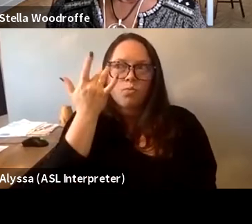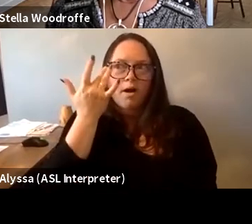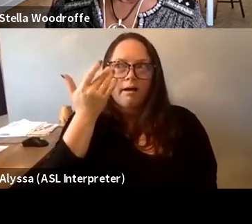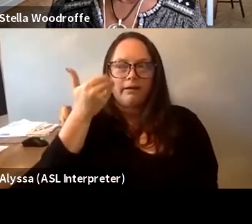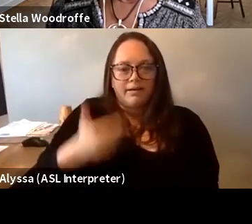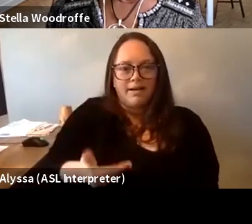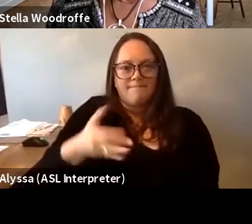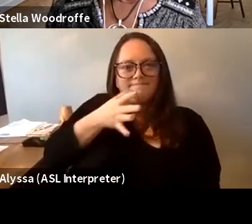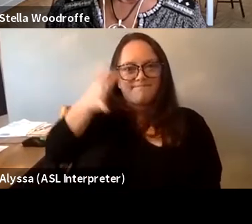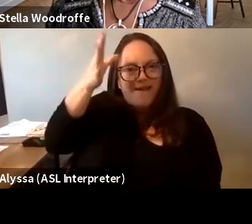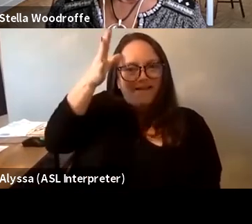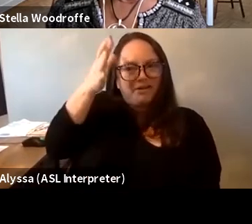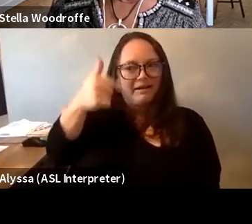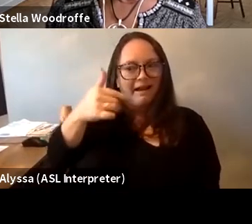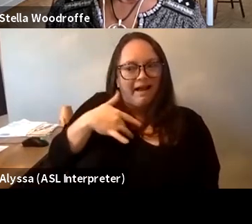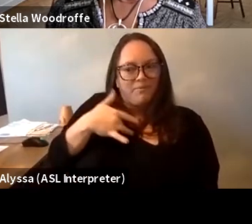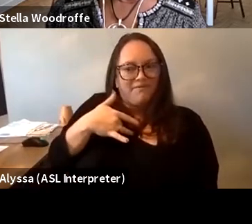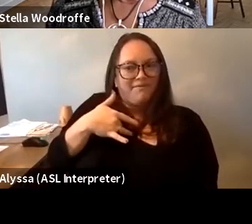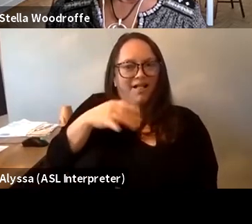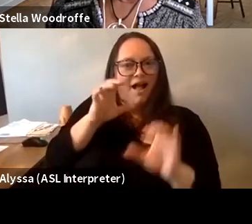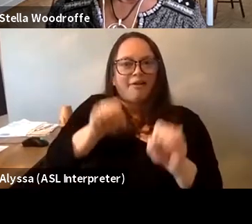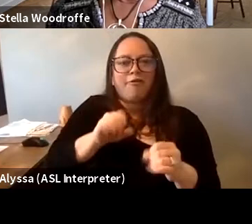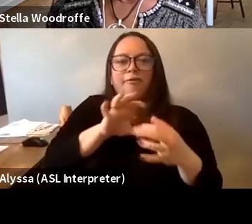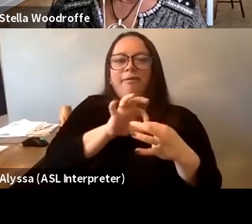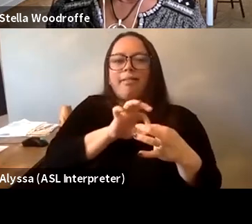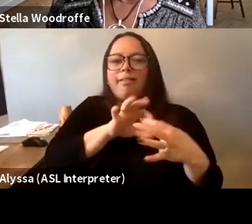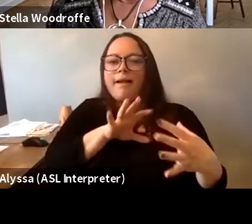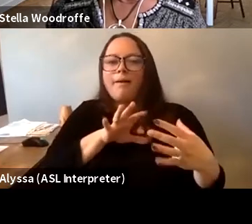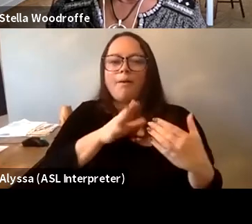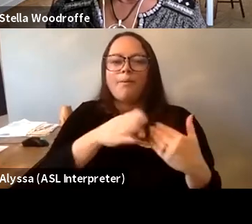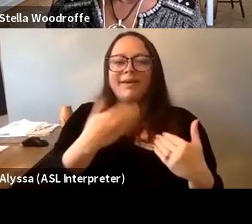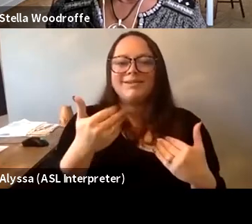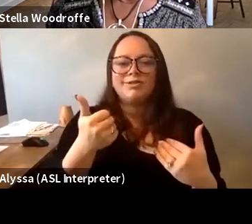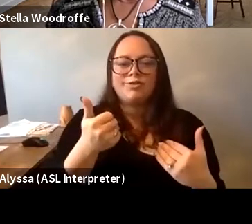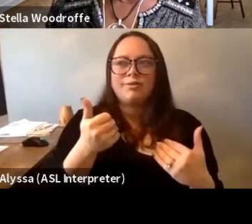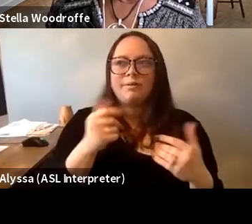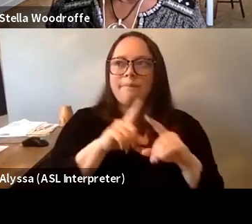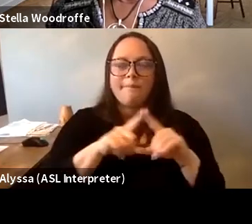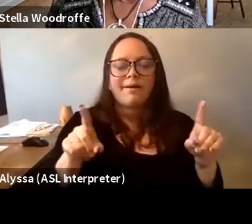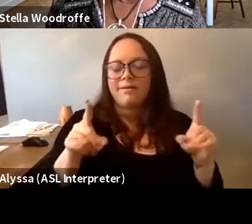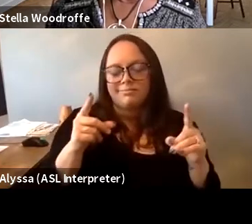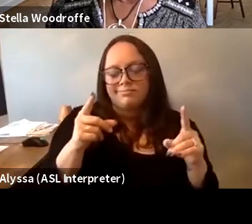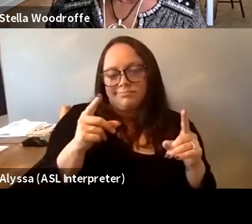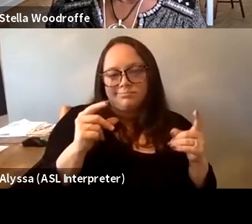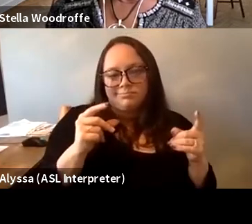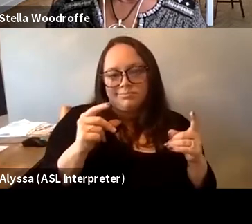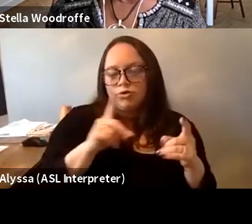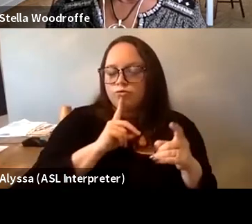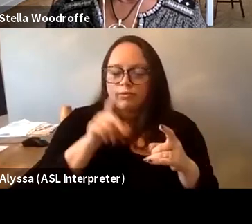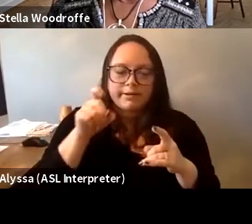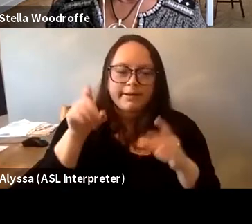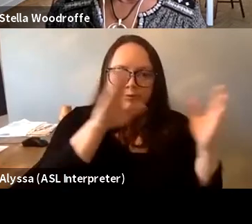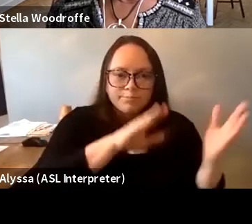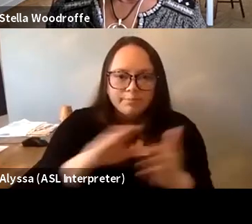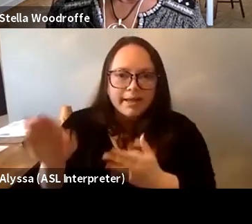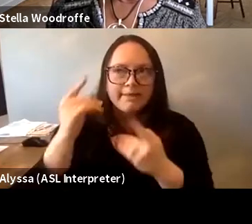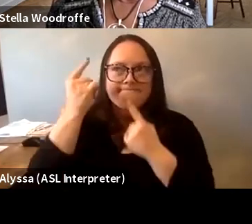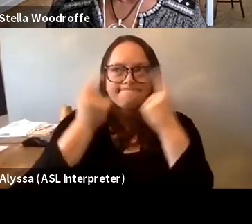a little easier. But you really have to plan and think these things through because you want to make sure your child is